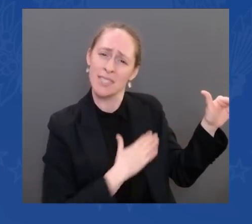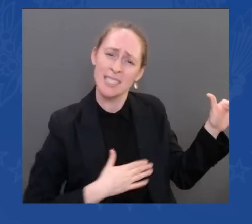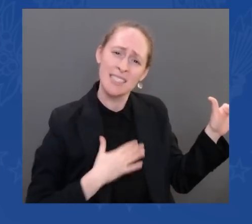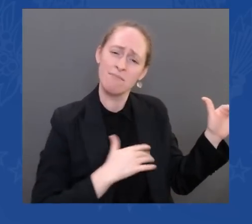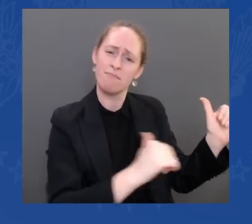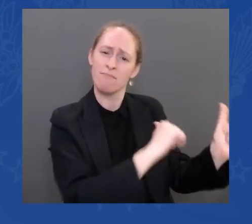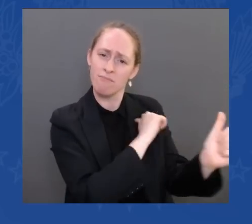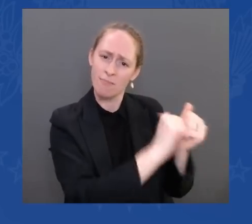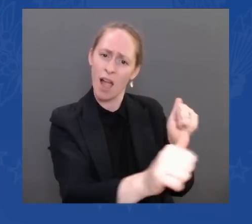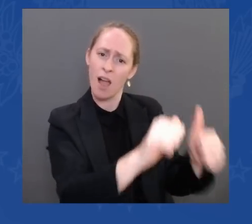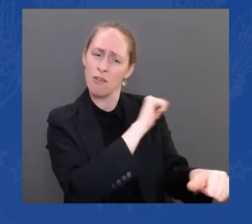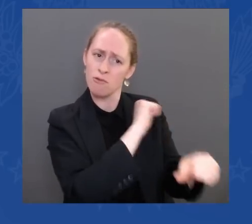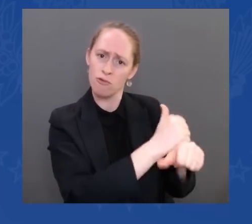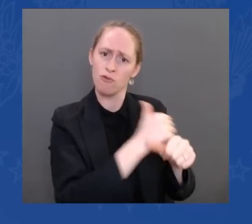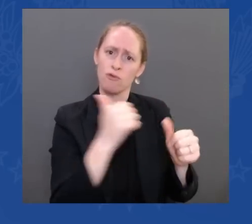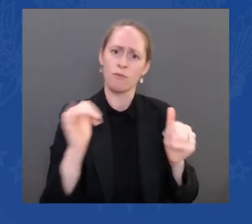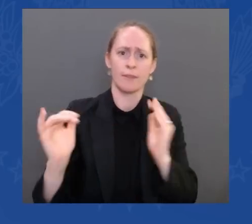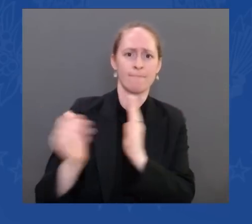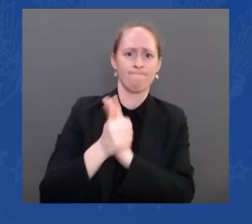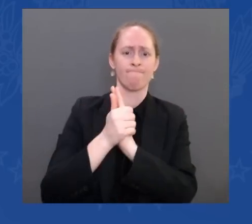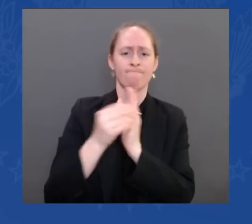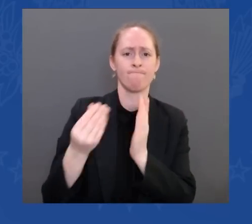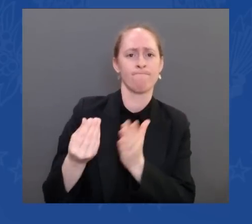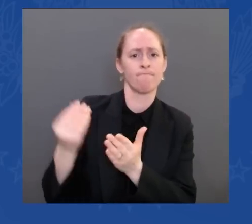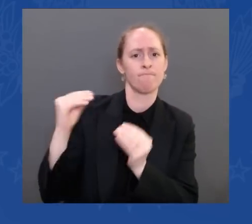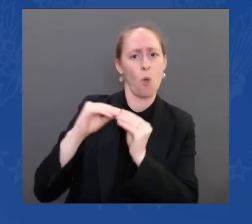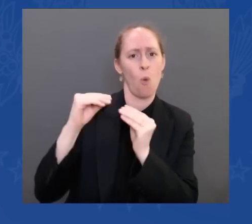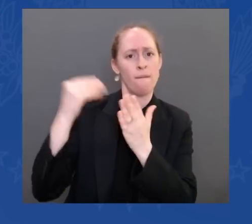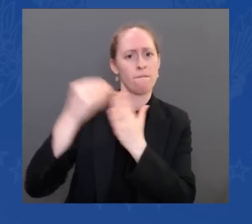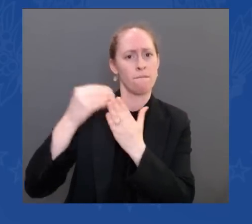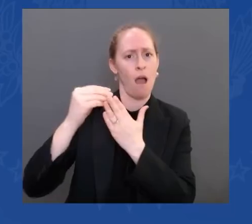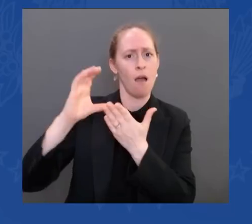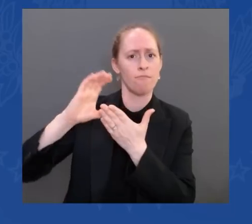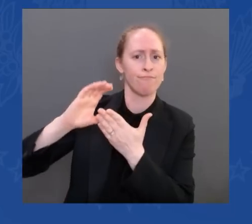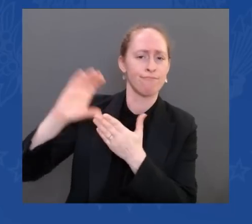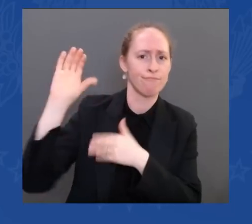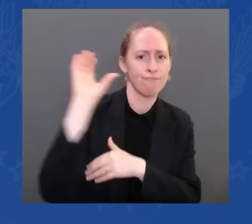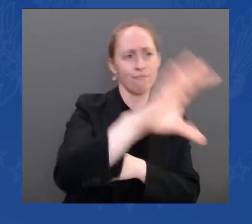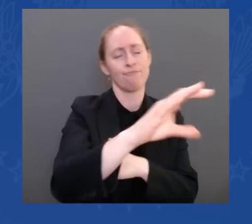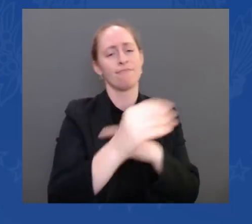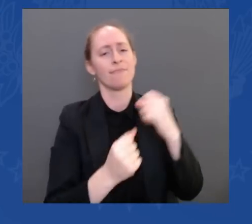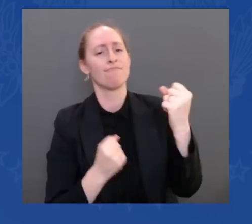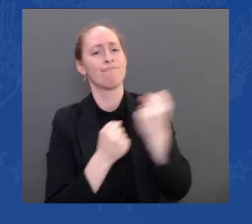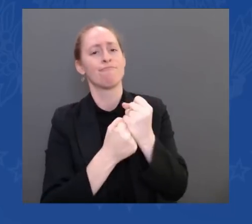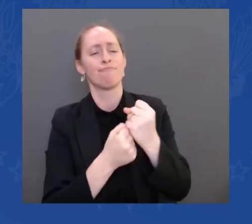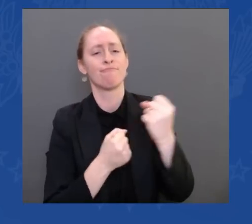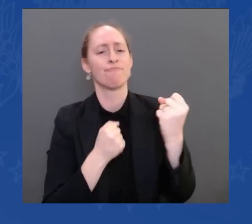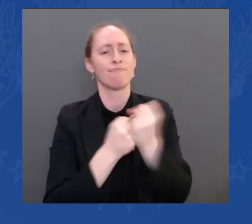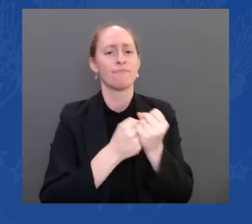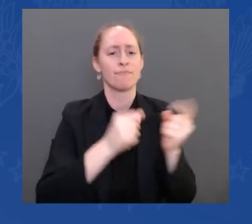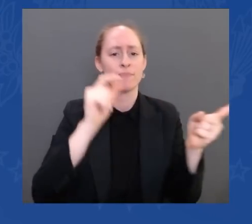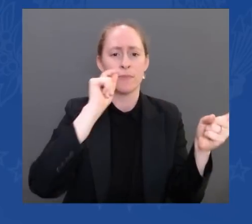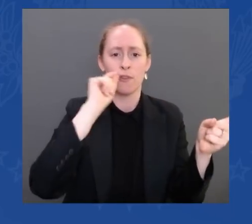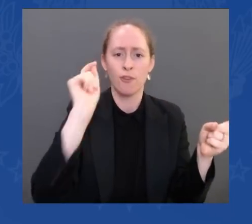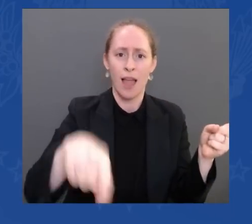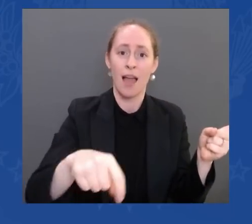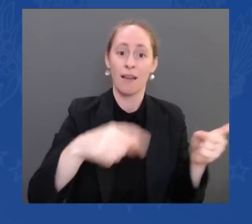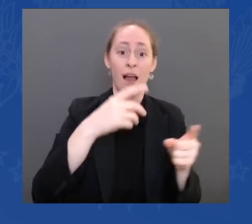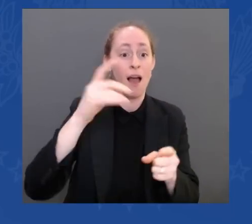they can keep all of the very, very -- all of you very, very busy for a while here. So, again, let me end where I began.